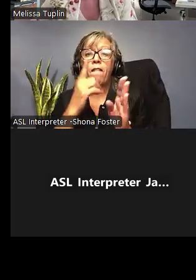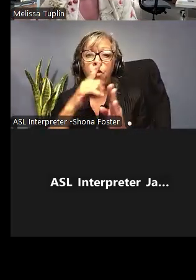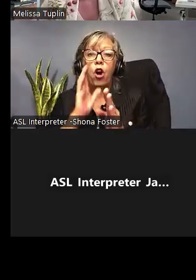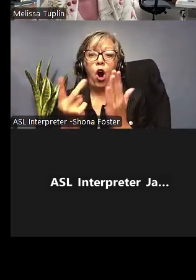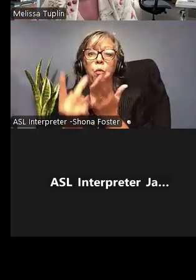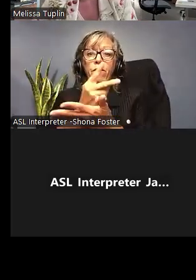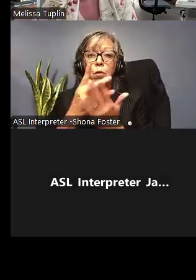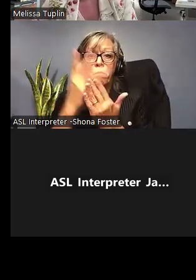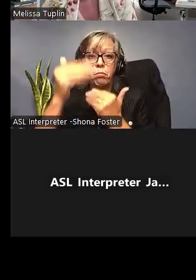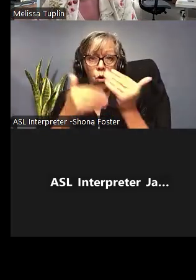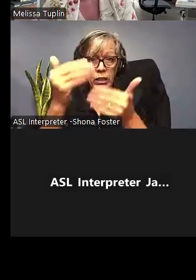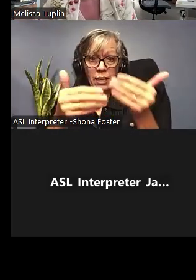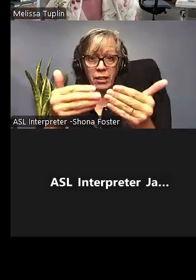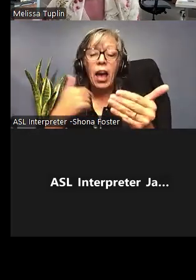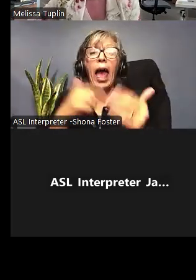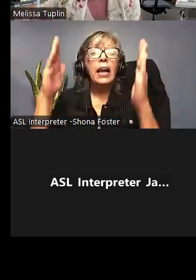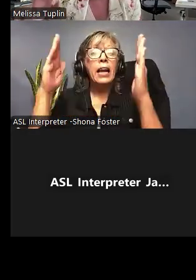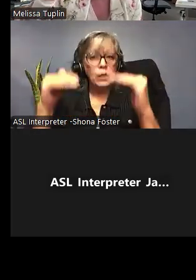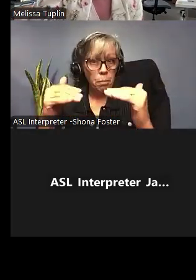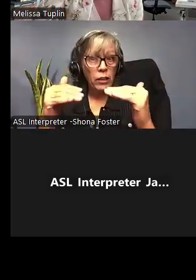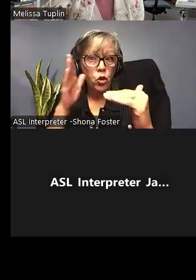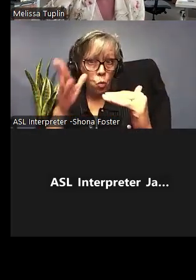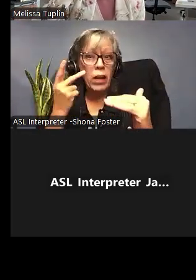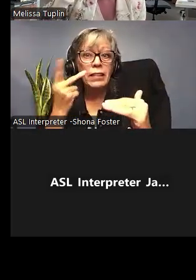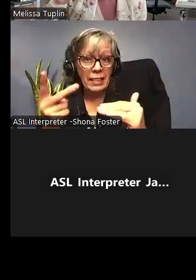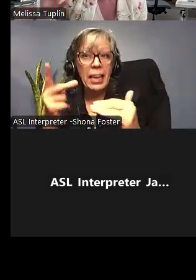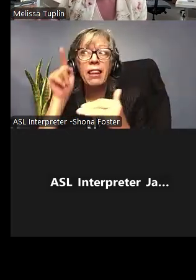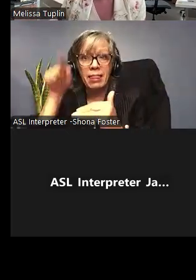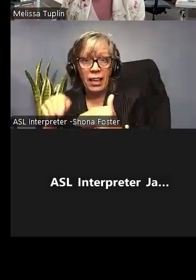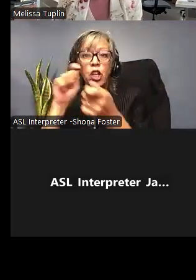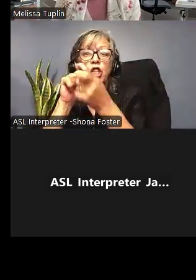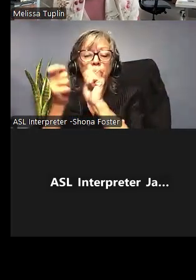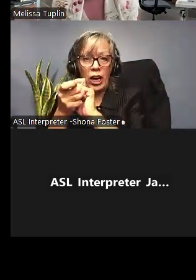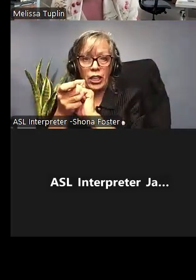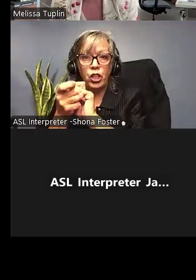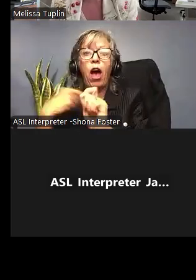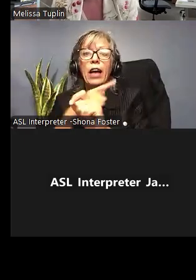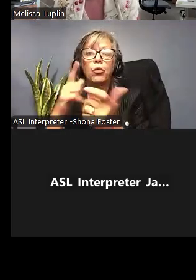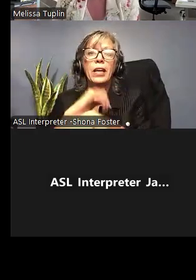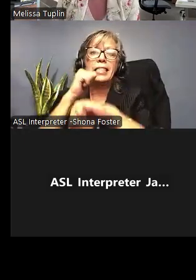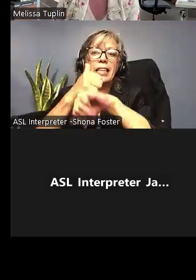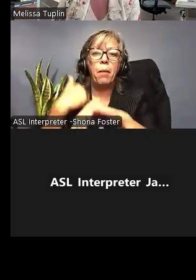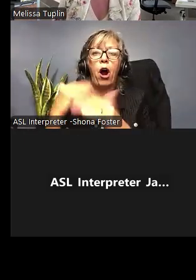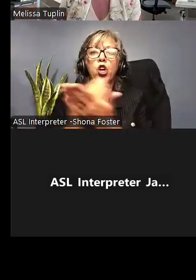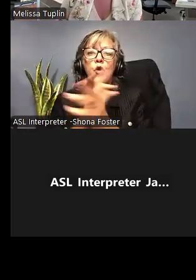and expect to see a change to this in future years as we develop our new reporting requirements.